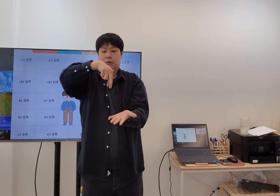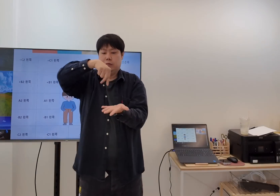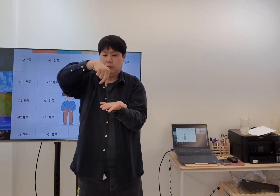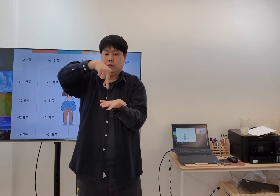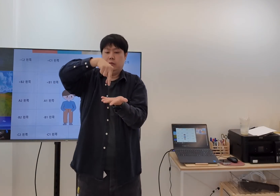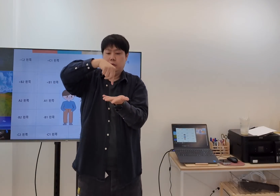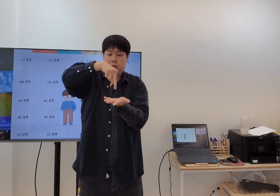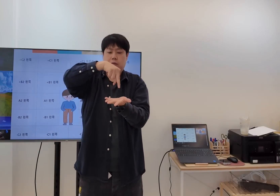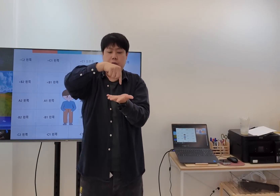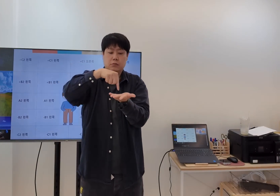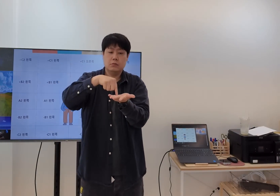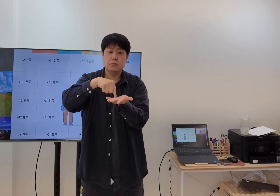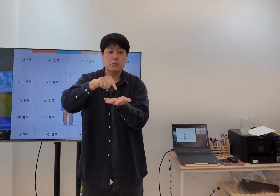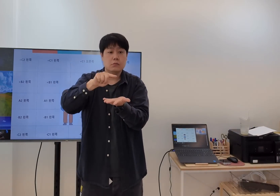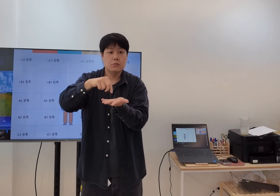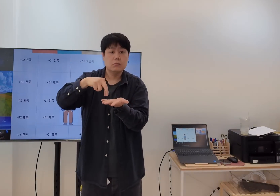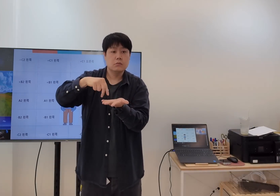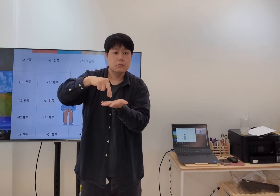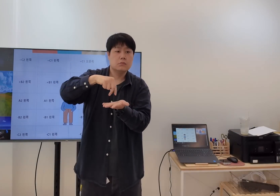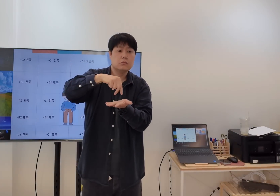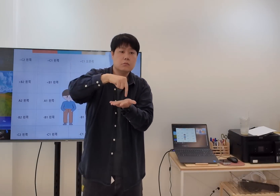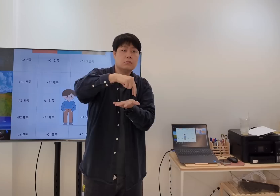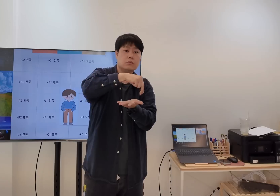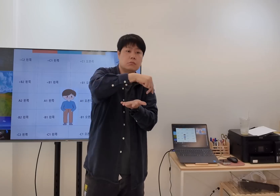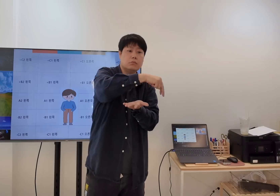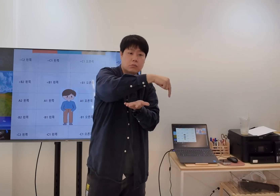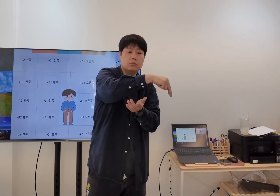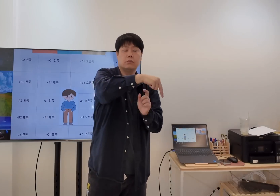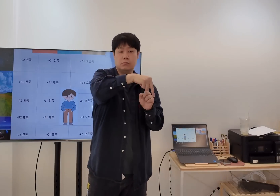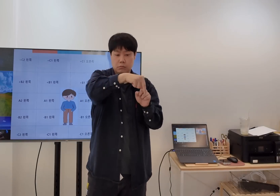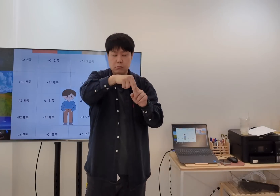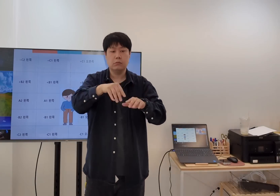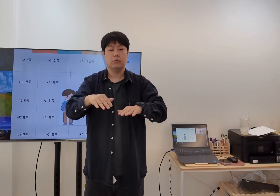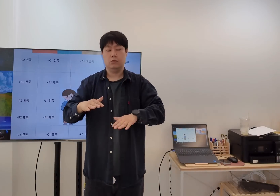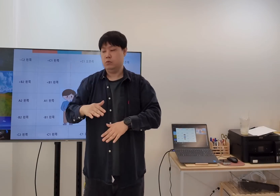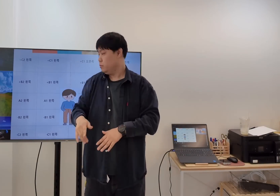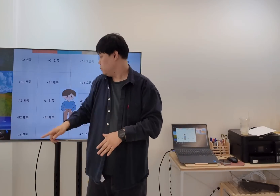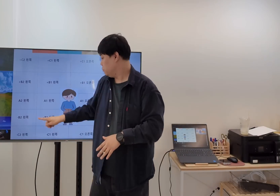Where are the zombies walking?